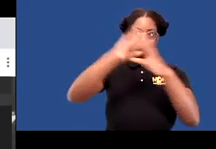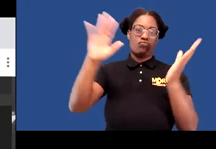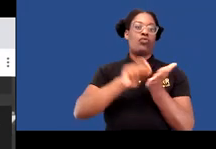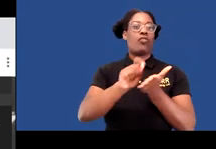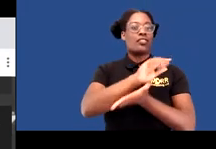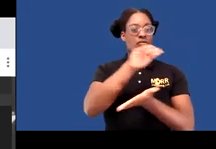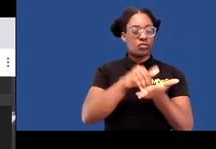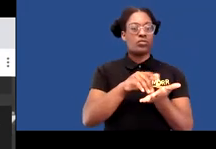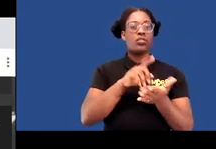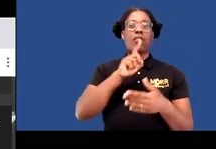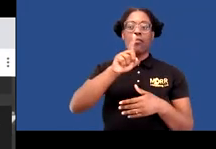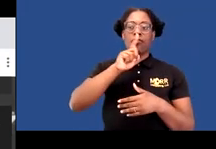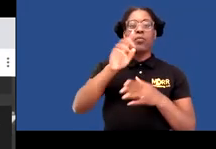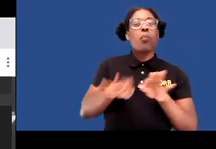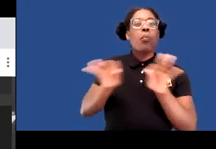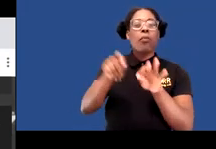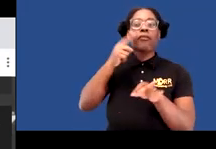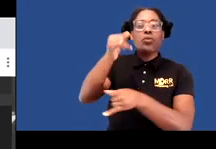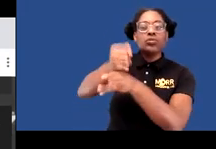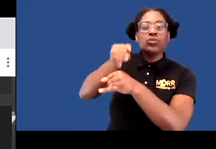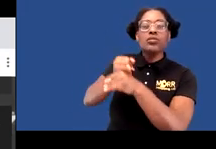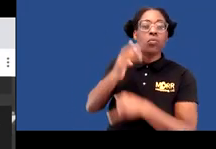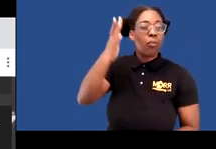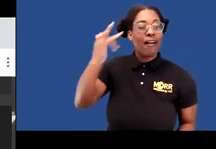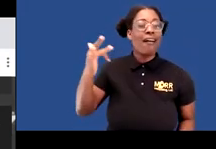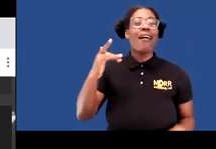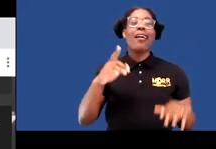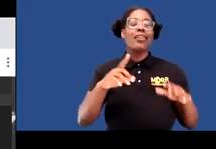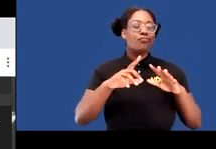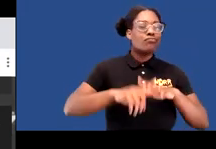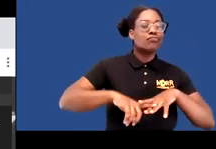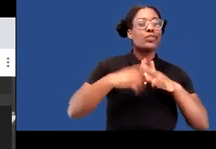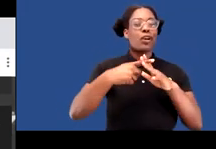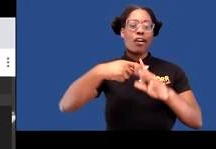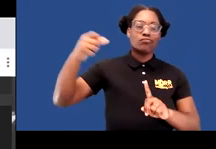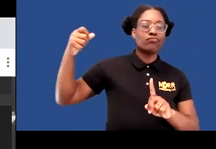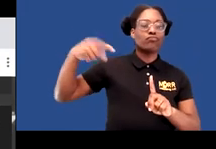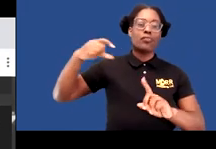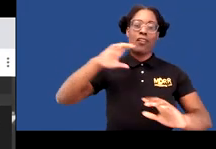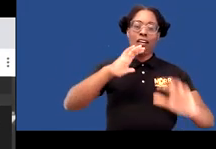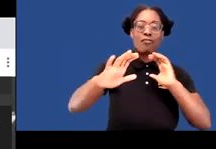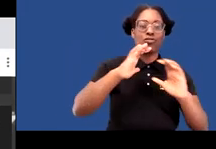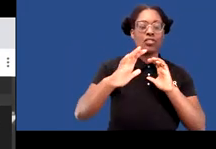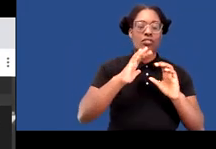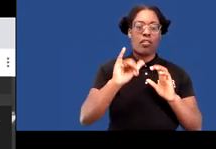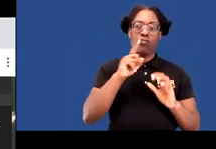"by creating opportunities for all kinds of conversations about linguistic justice "and its role in creating social justice."